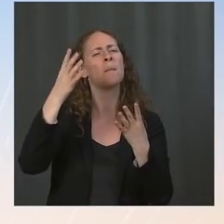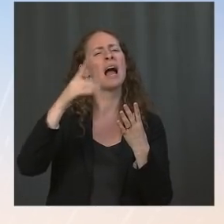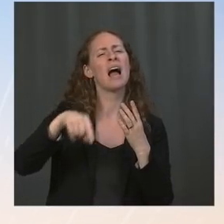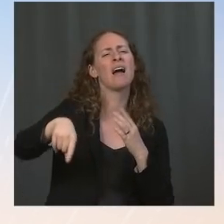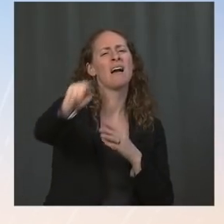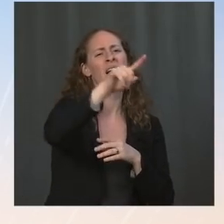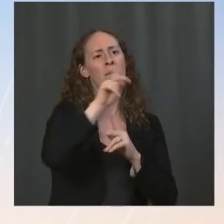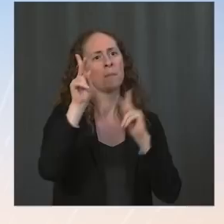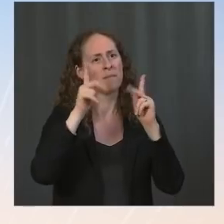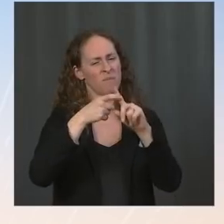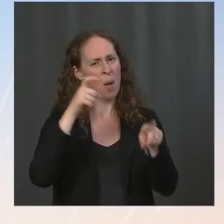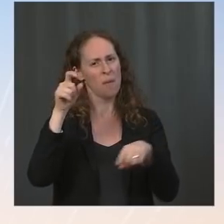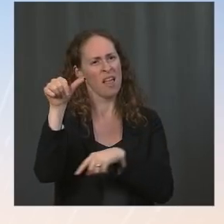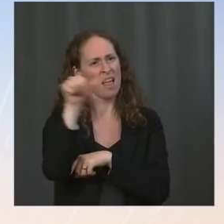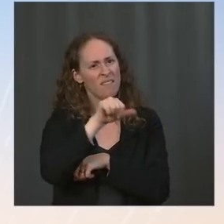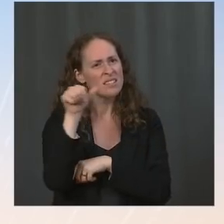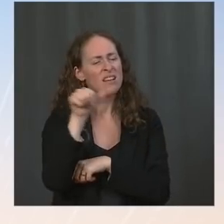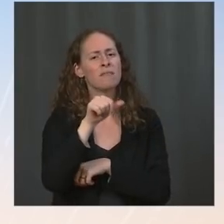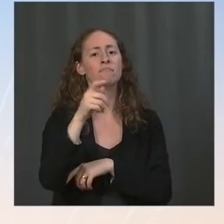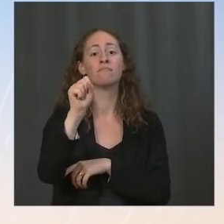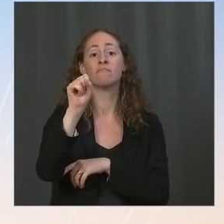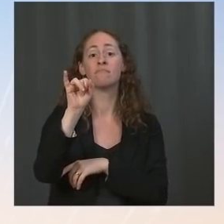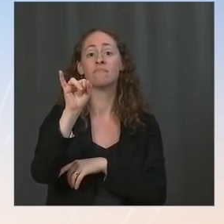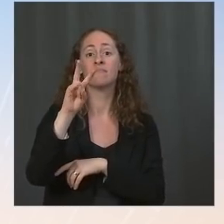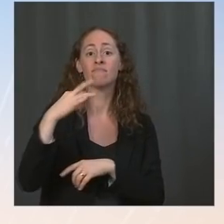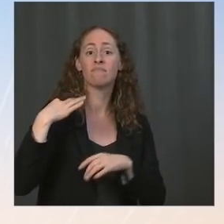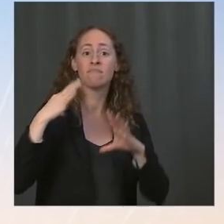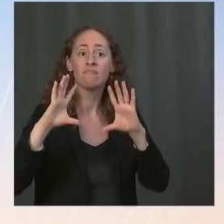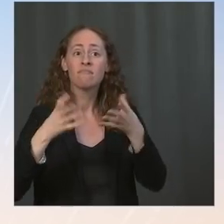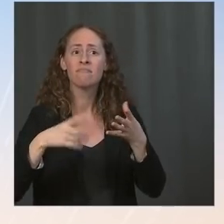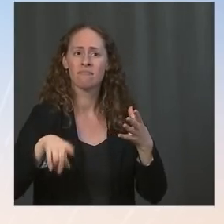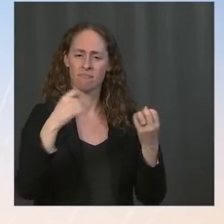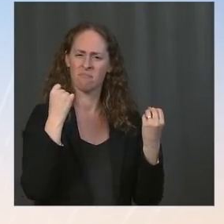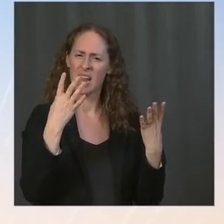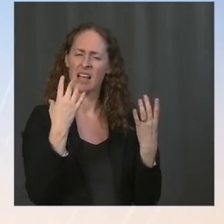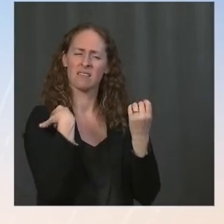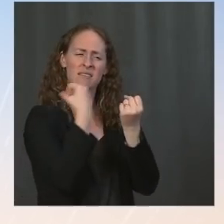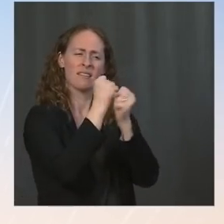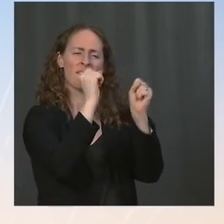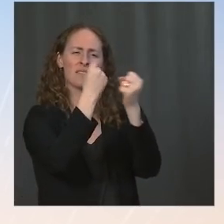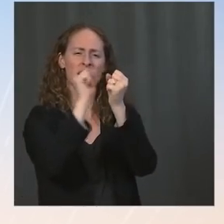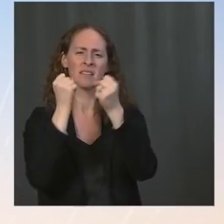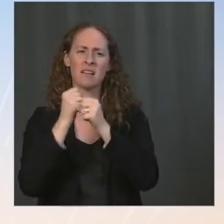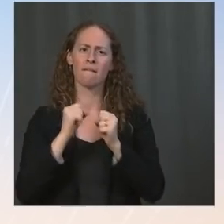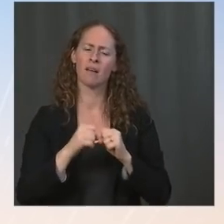SIV applicants and others -- and saved their lives. So, that would be my response to that person. Go ahead. The Press: Can you clarify, though,